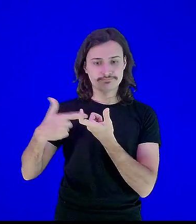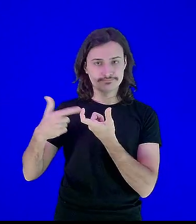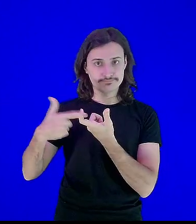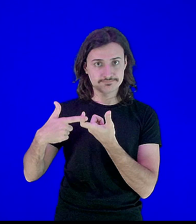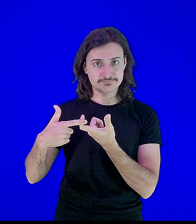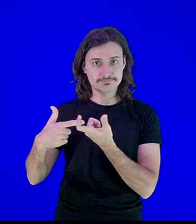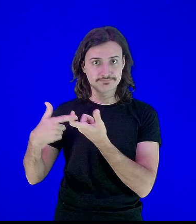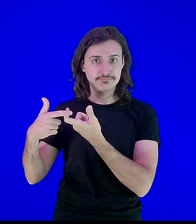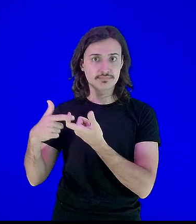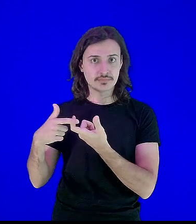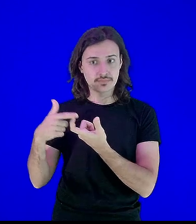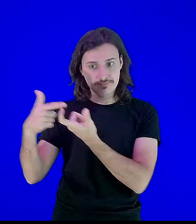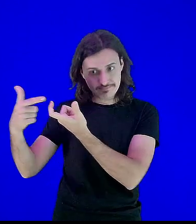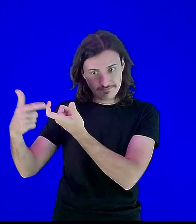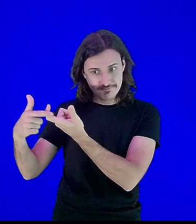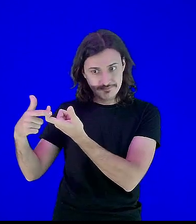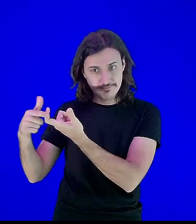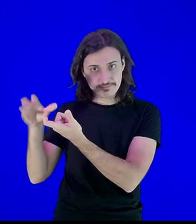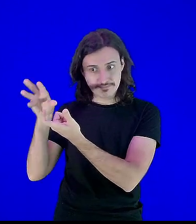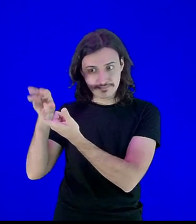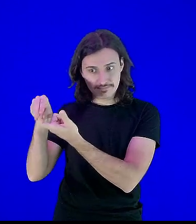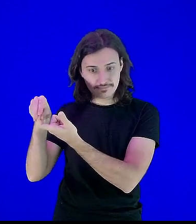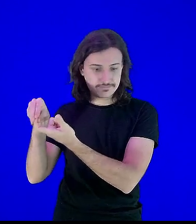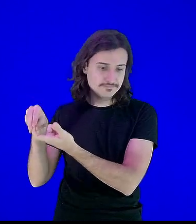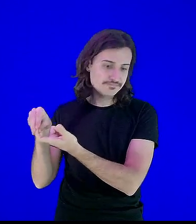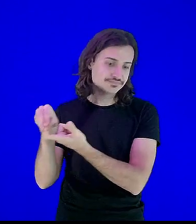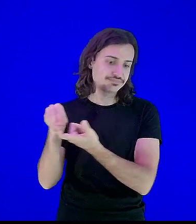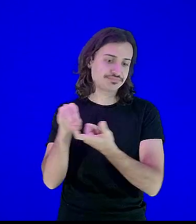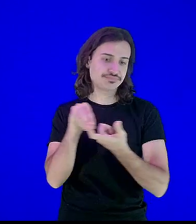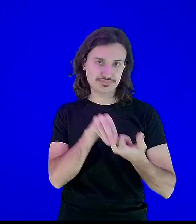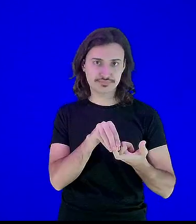and move it elsewhere in the DOM tree